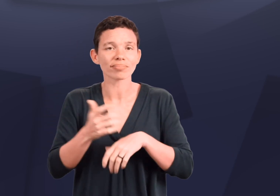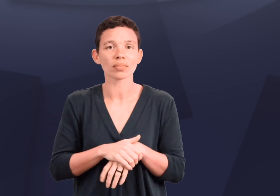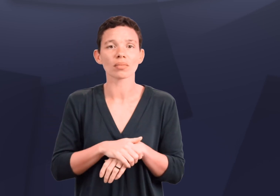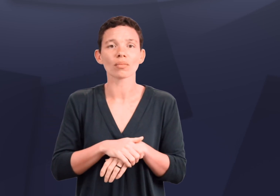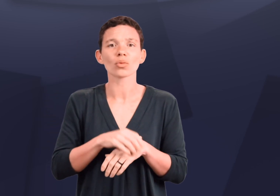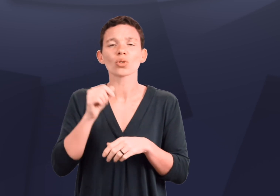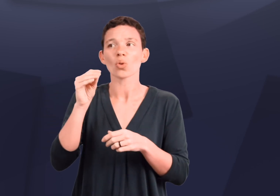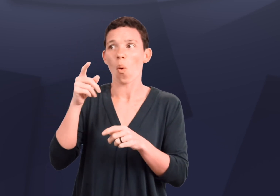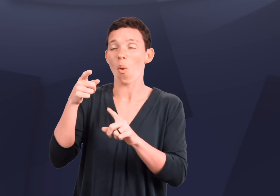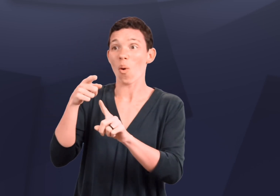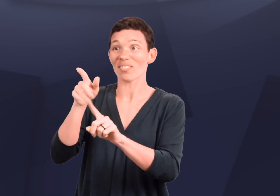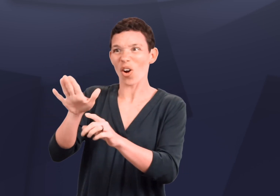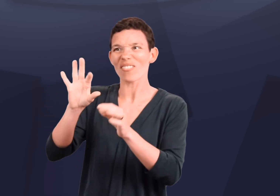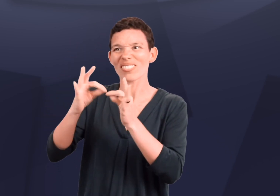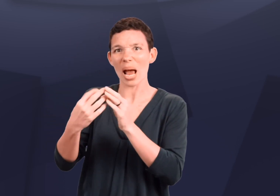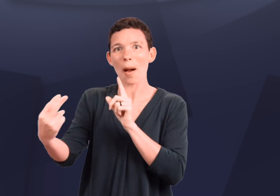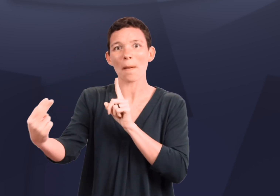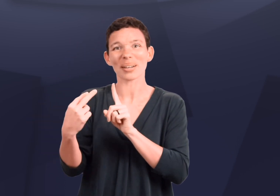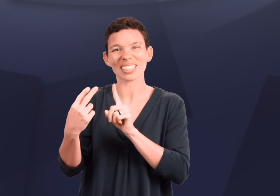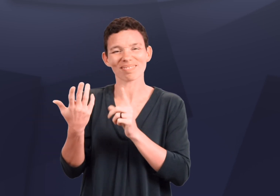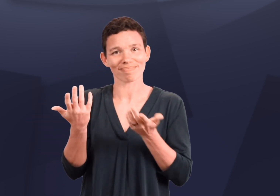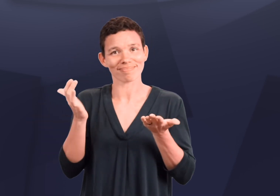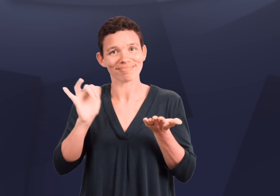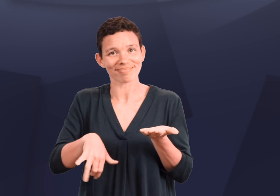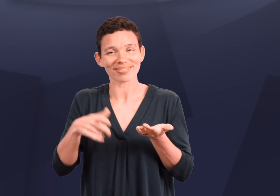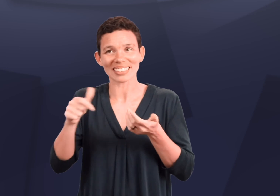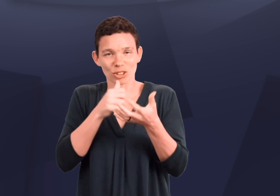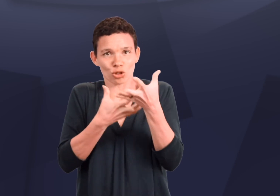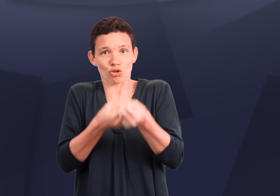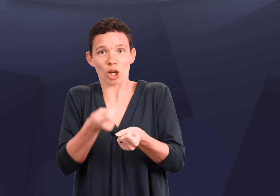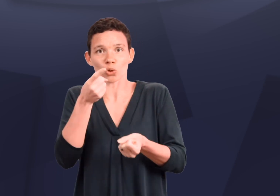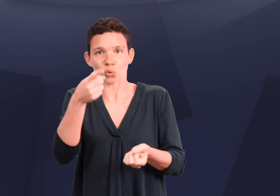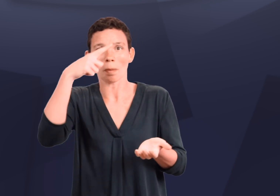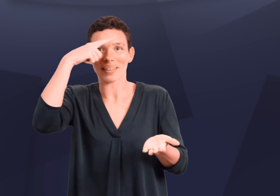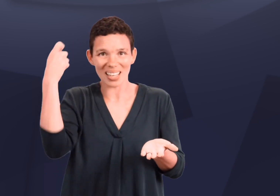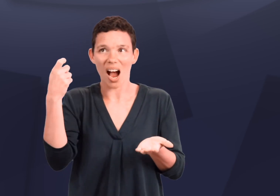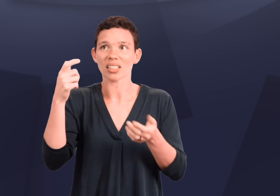in the predominantly white educational system disconnected from their cultural identities.